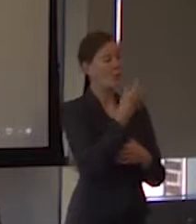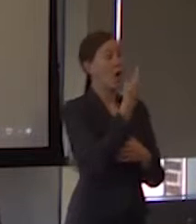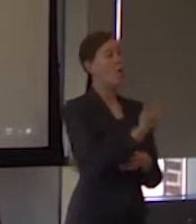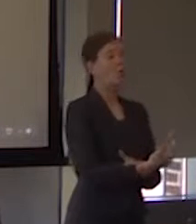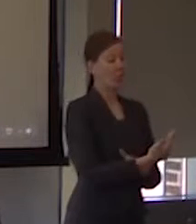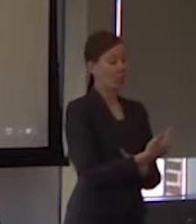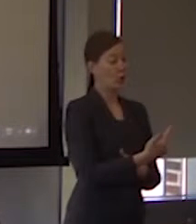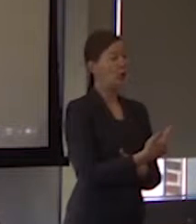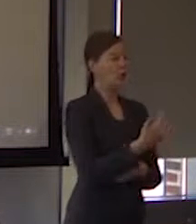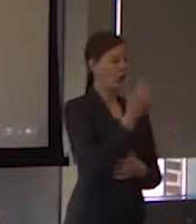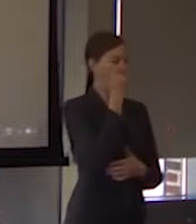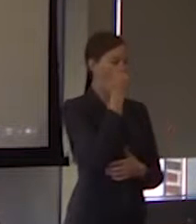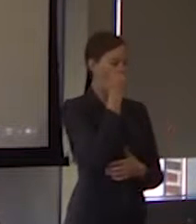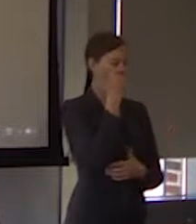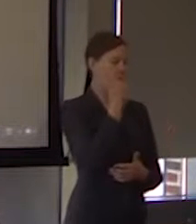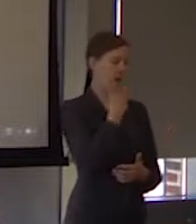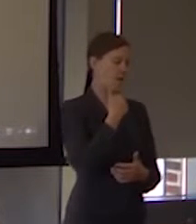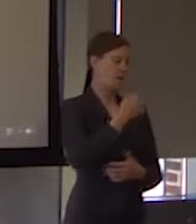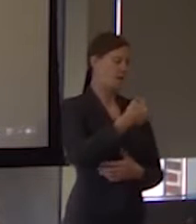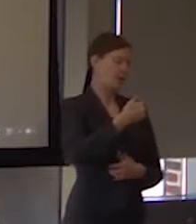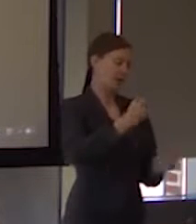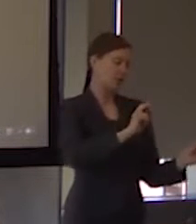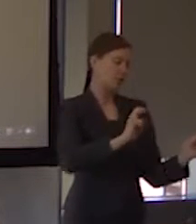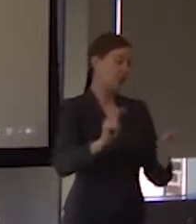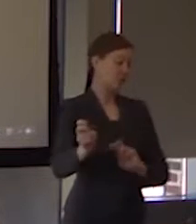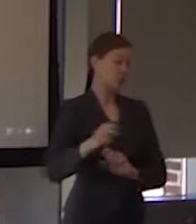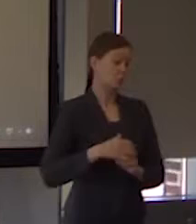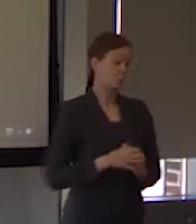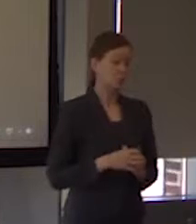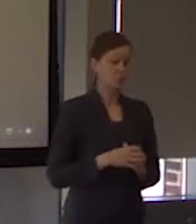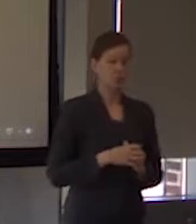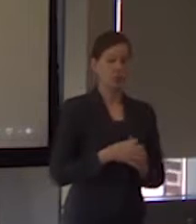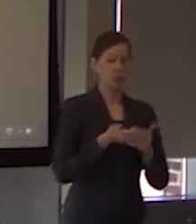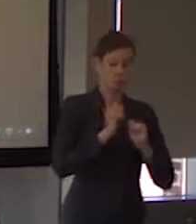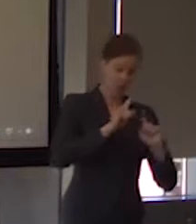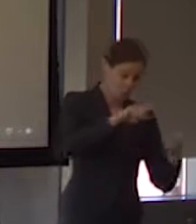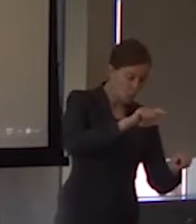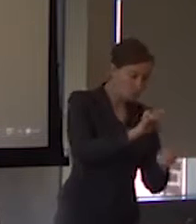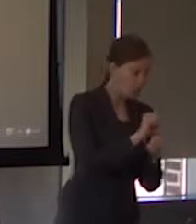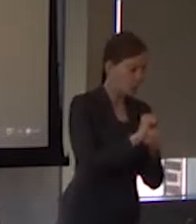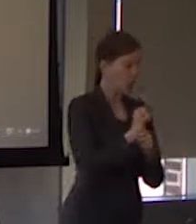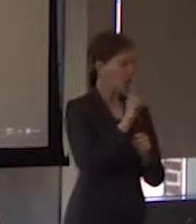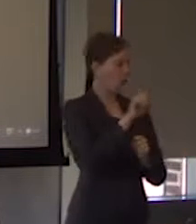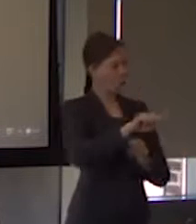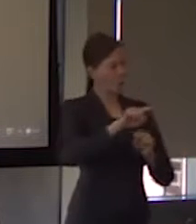acknowledged that they had a transportation issue in trying to go to the workplace or go to education.